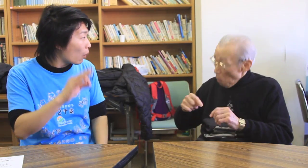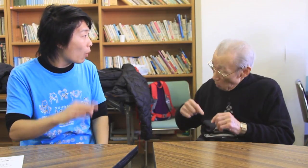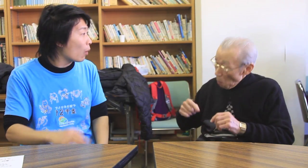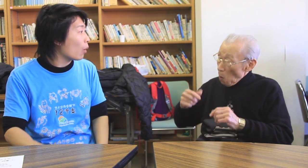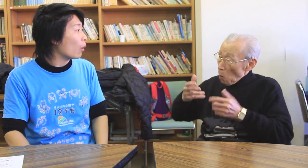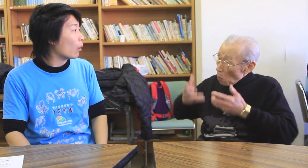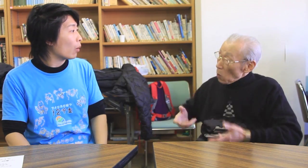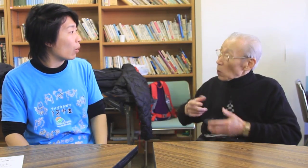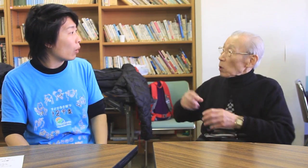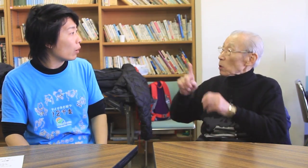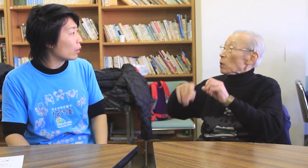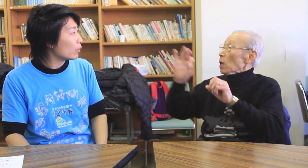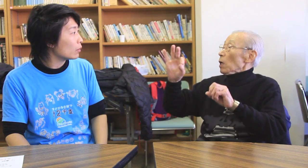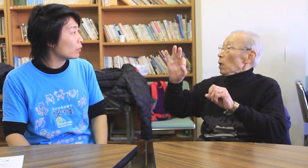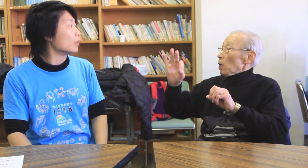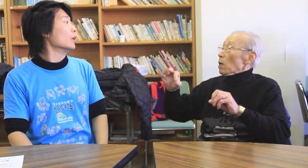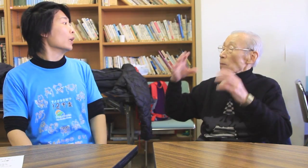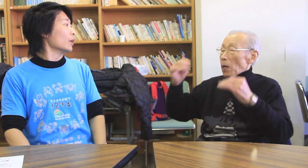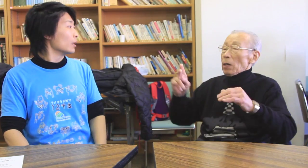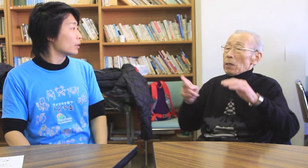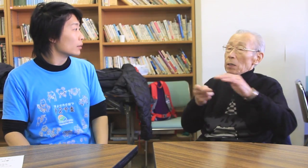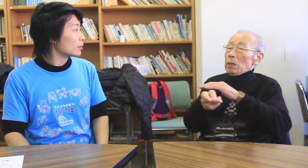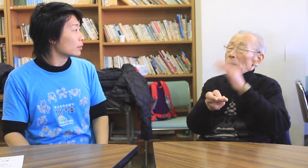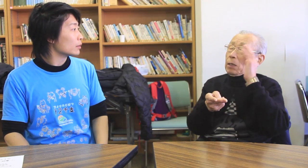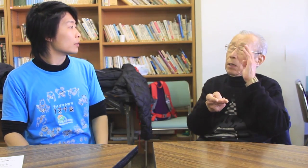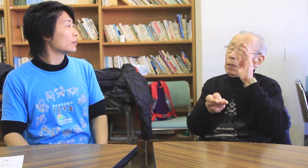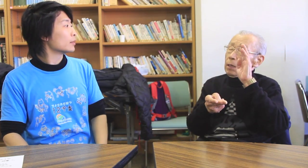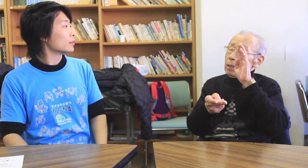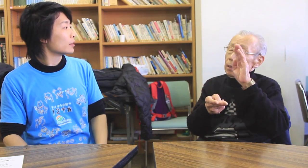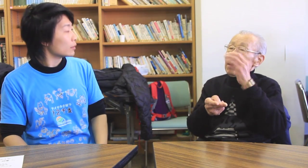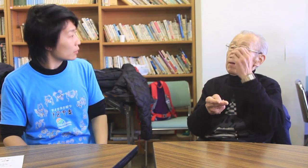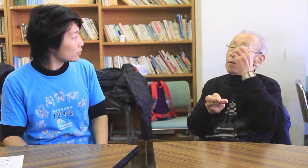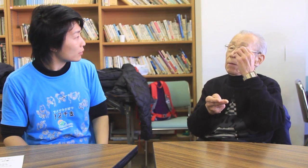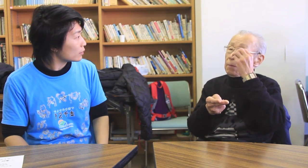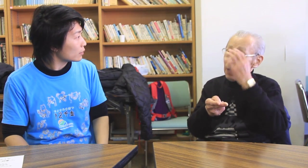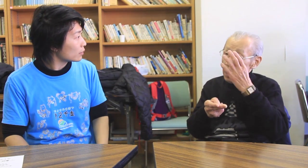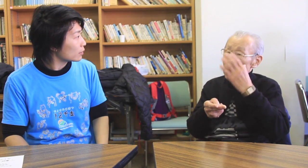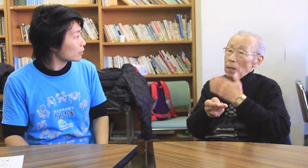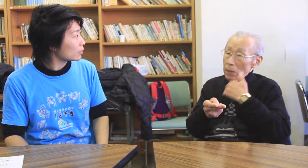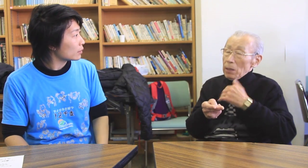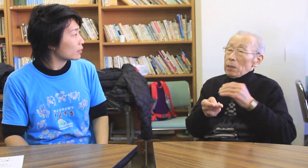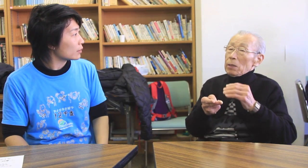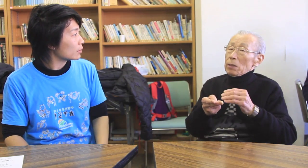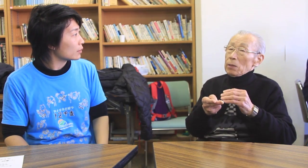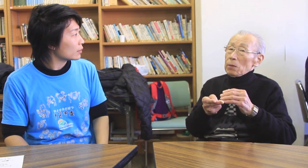The operation was 100% successful.